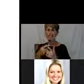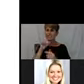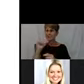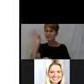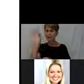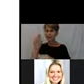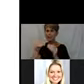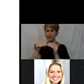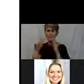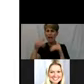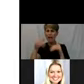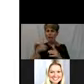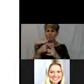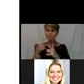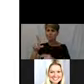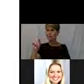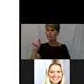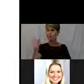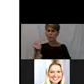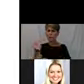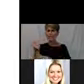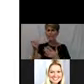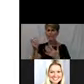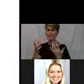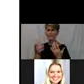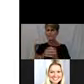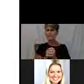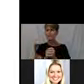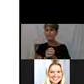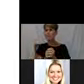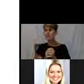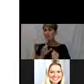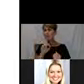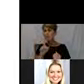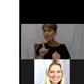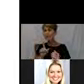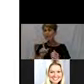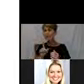which was largely gotten from dealing drugs.